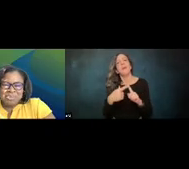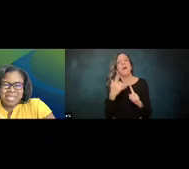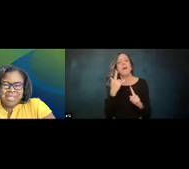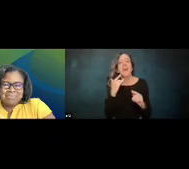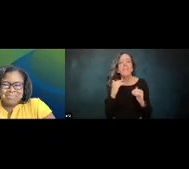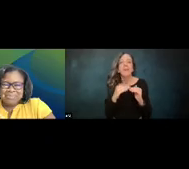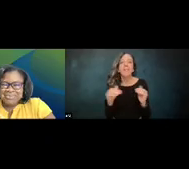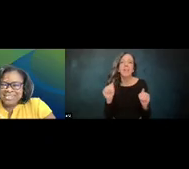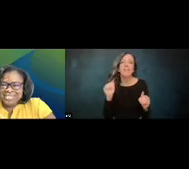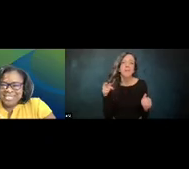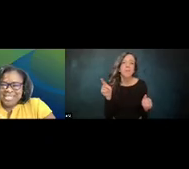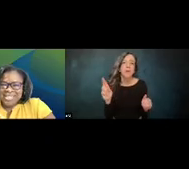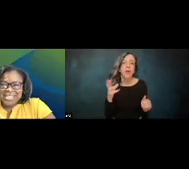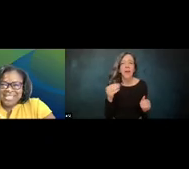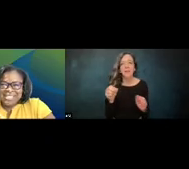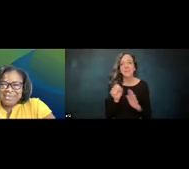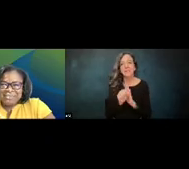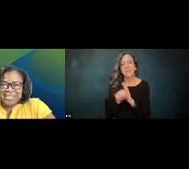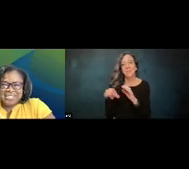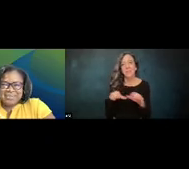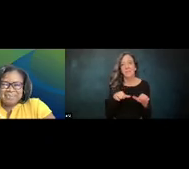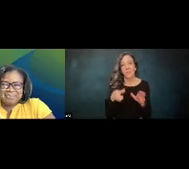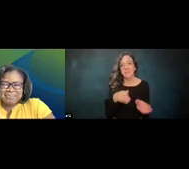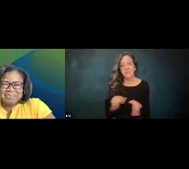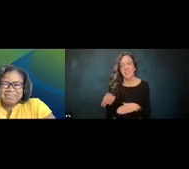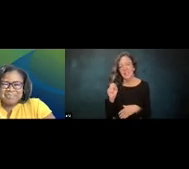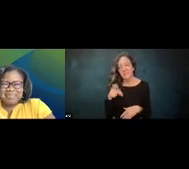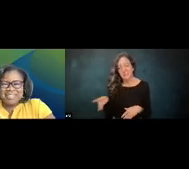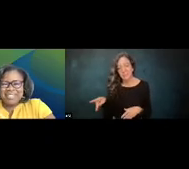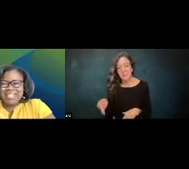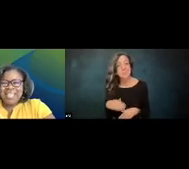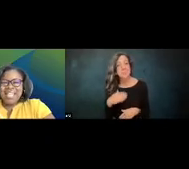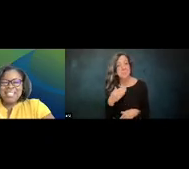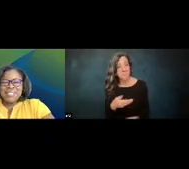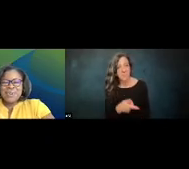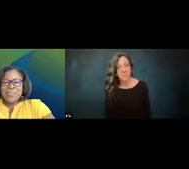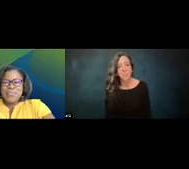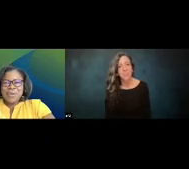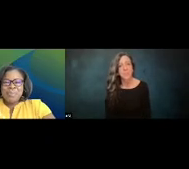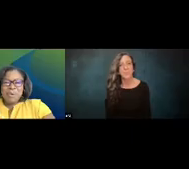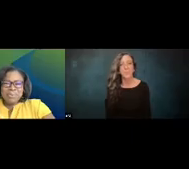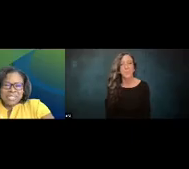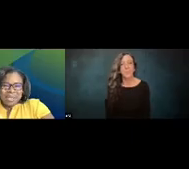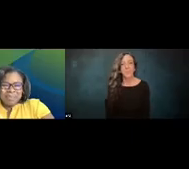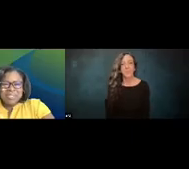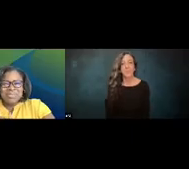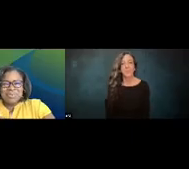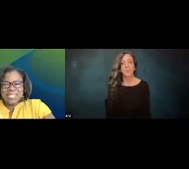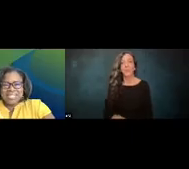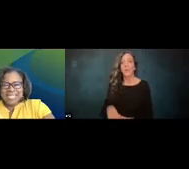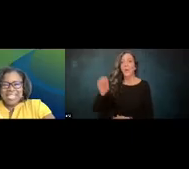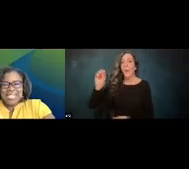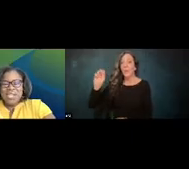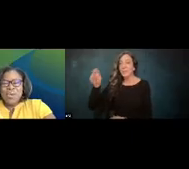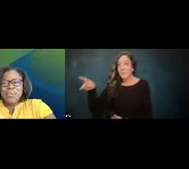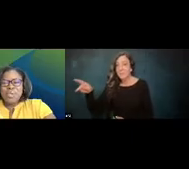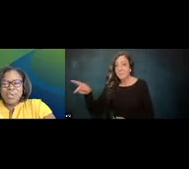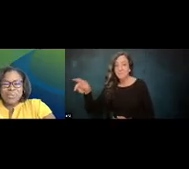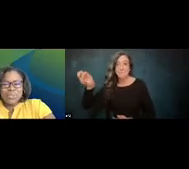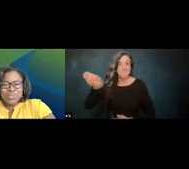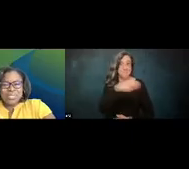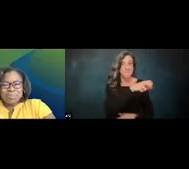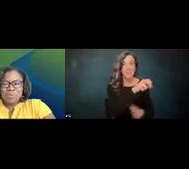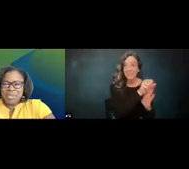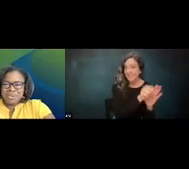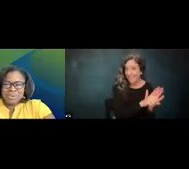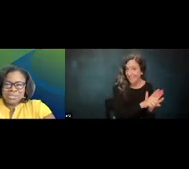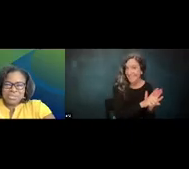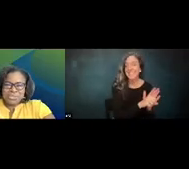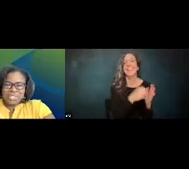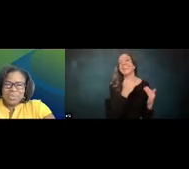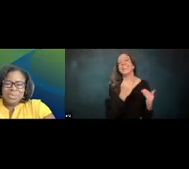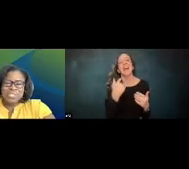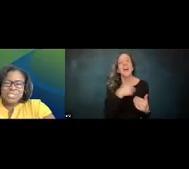performance plan. Next slide please. So from OSEP to the state we go to step three on our journey